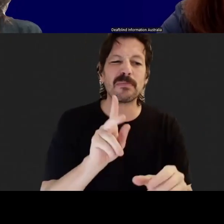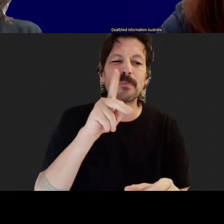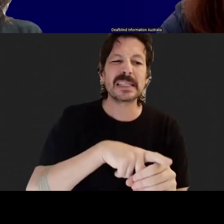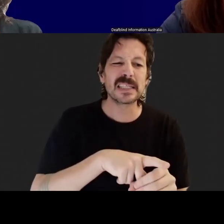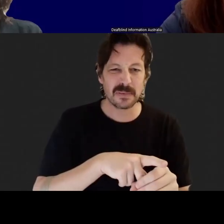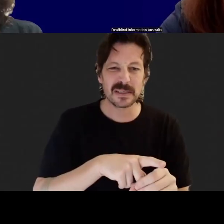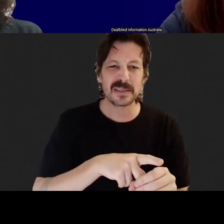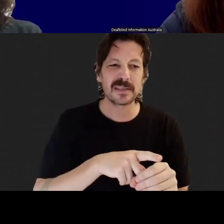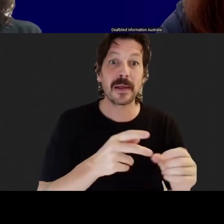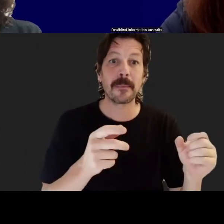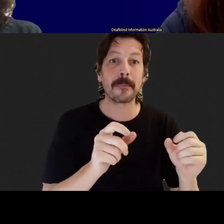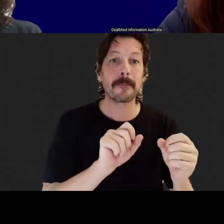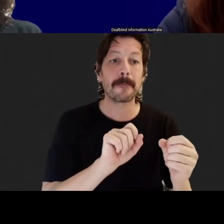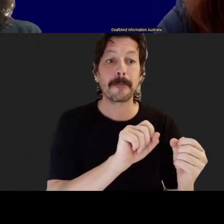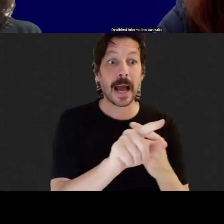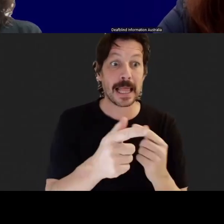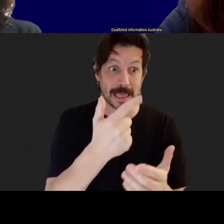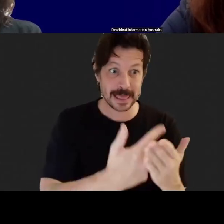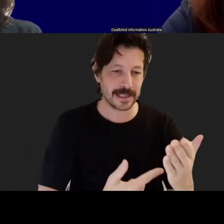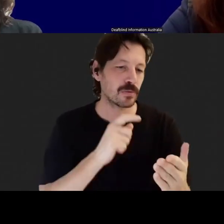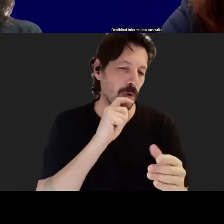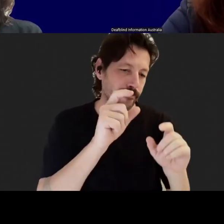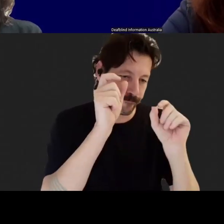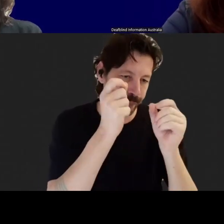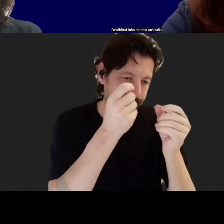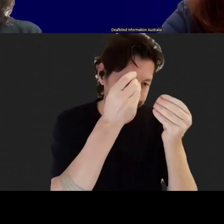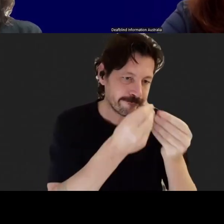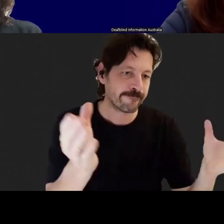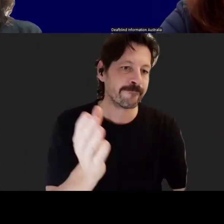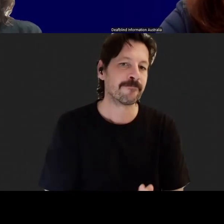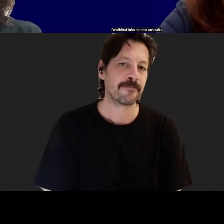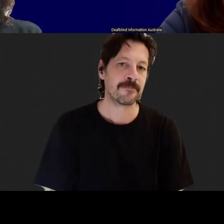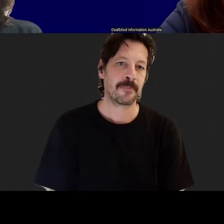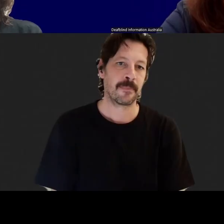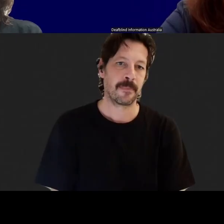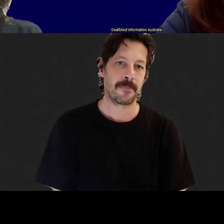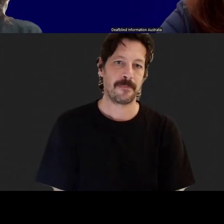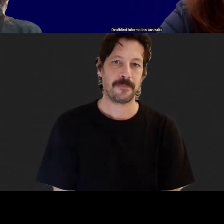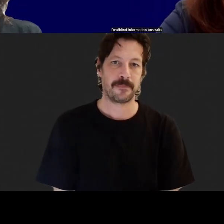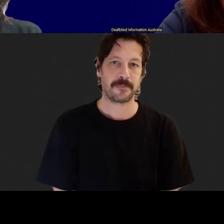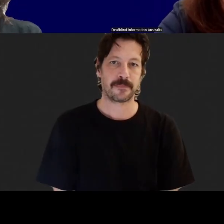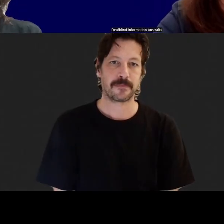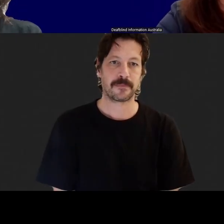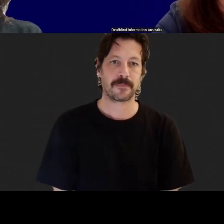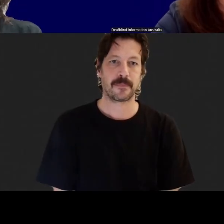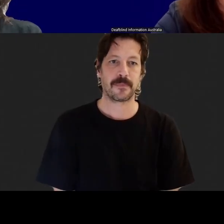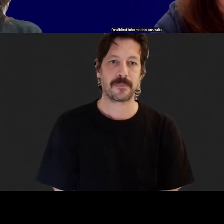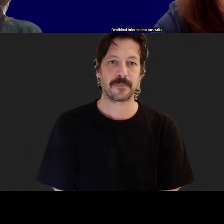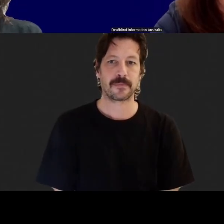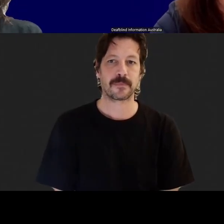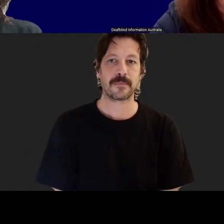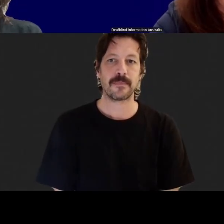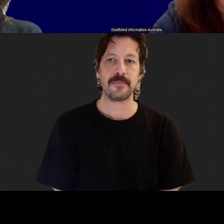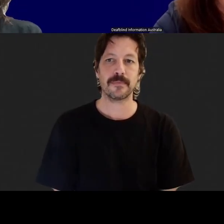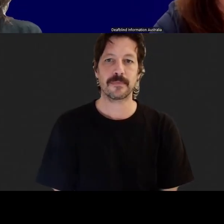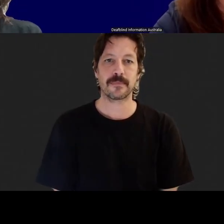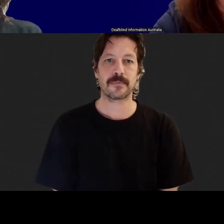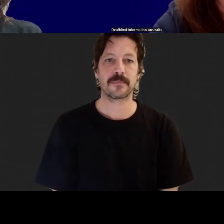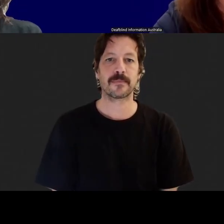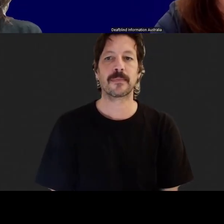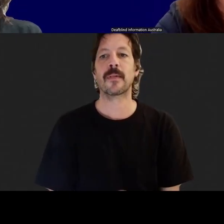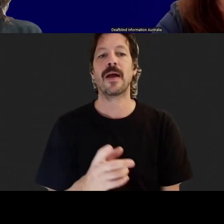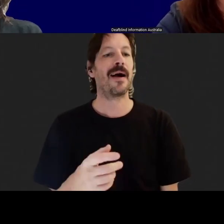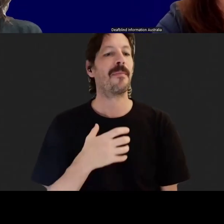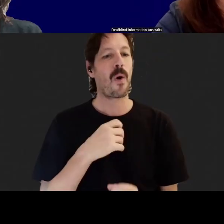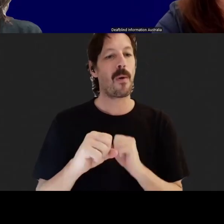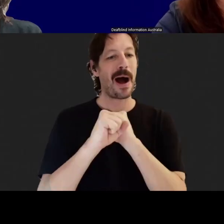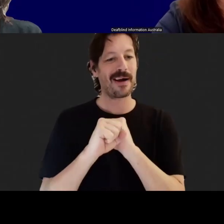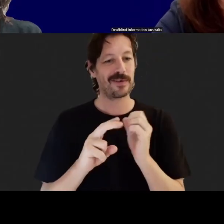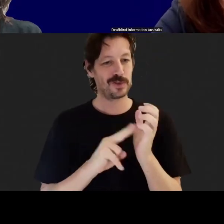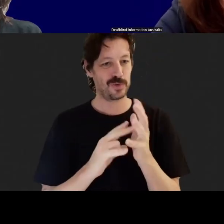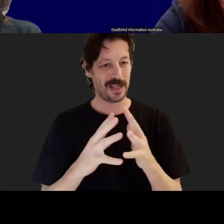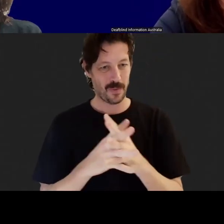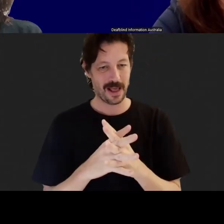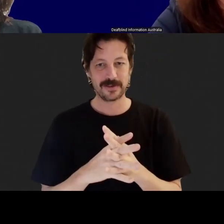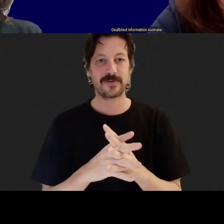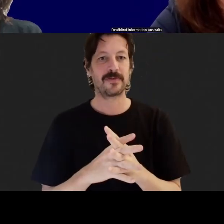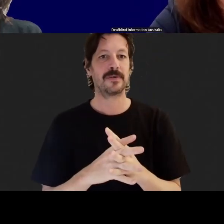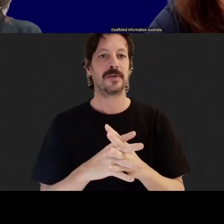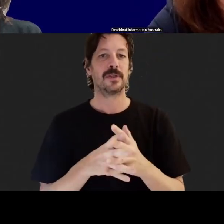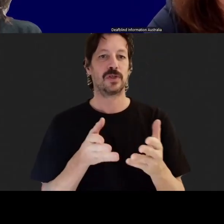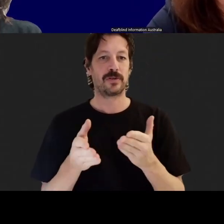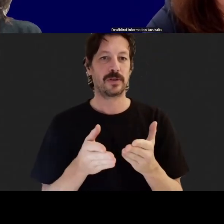will be notified. And just another plug there for New South Wales services. My Gain has deafblind,